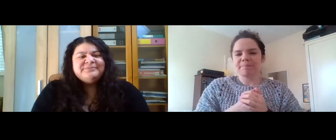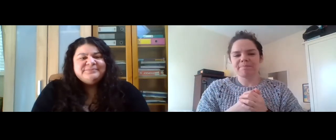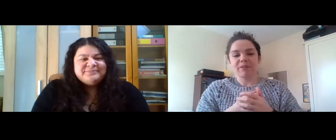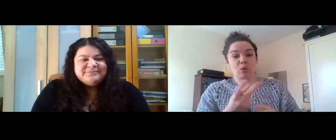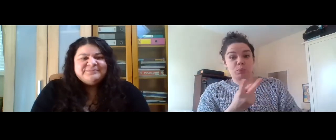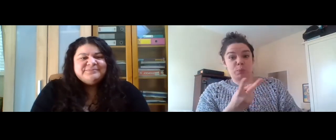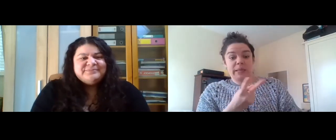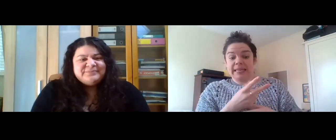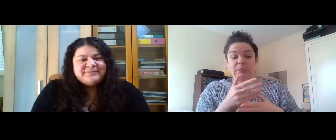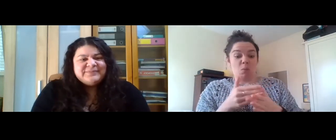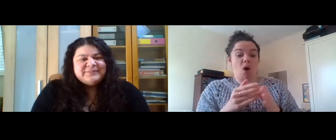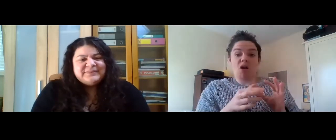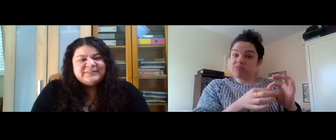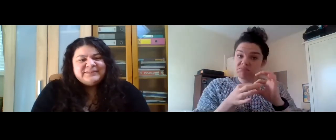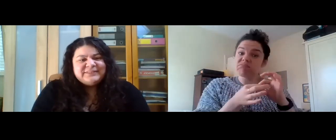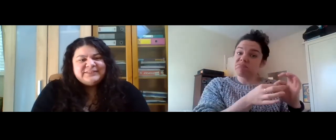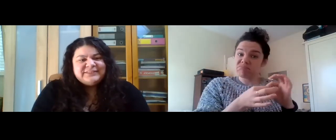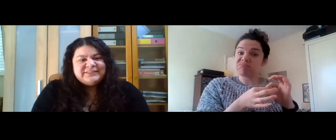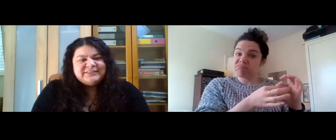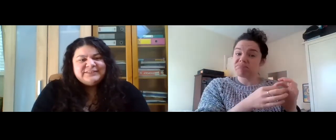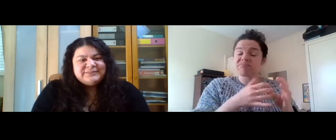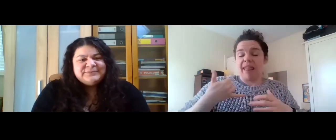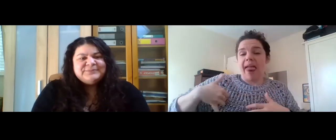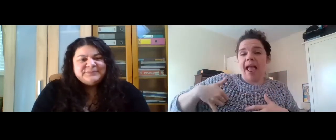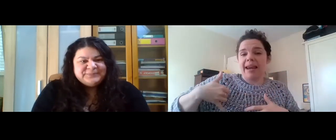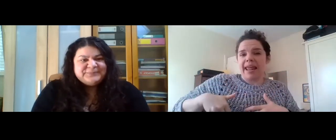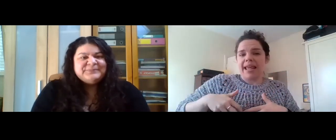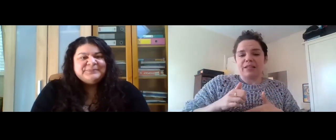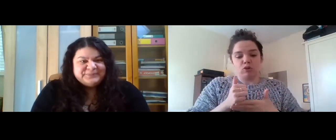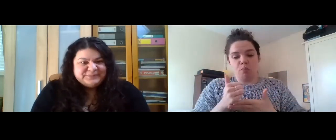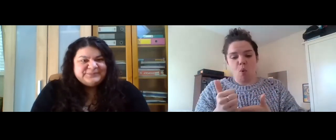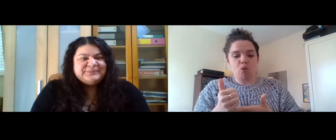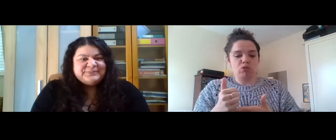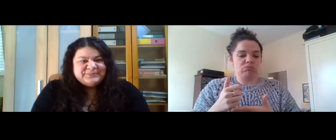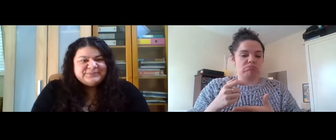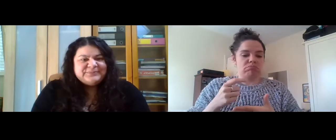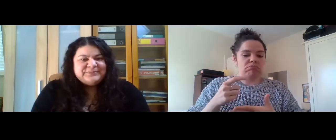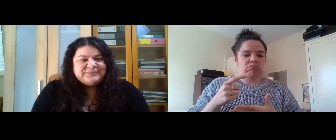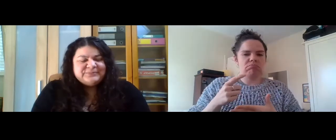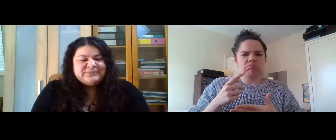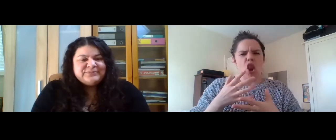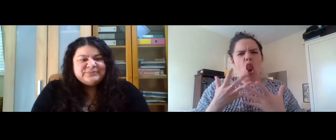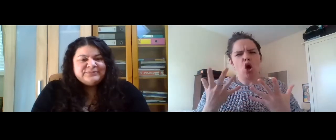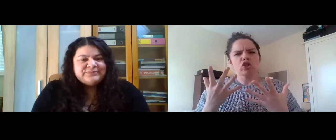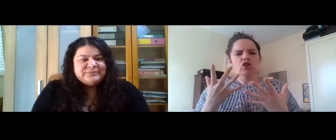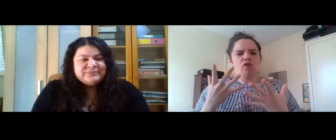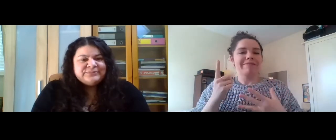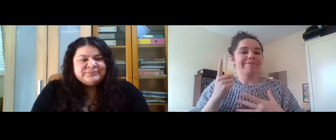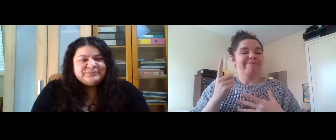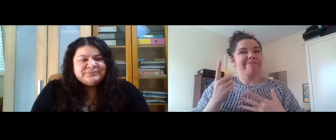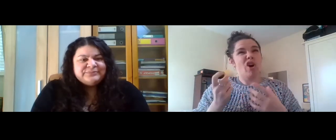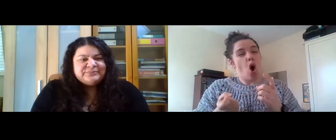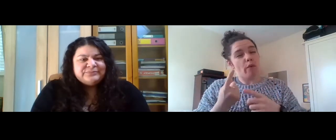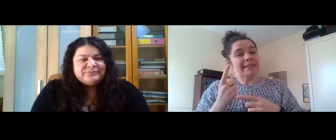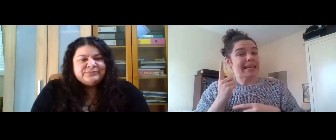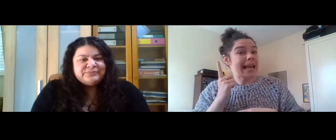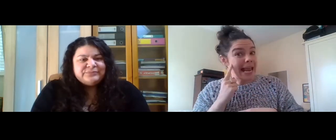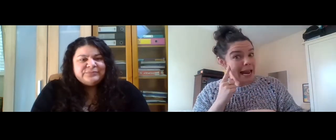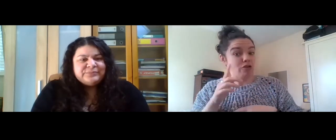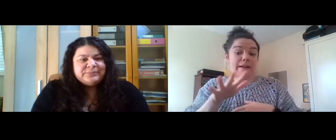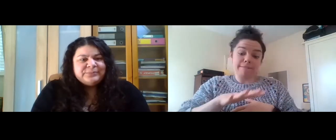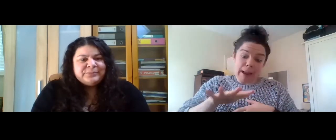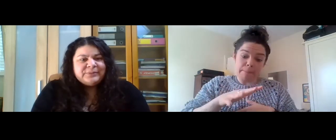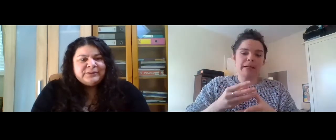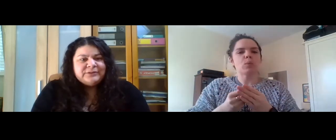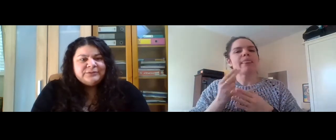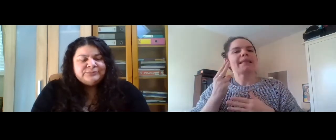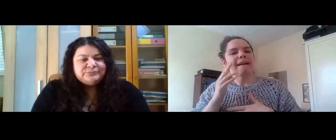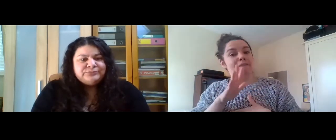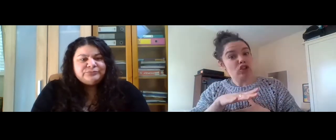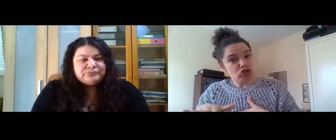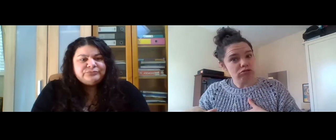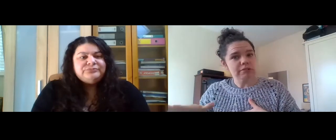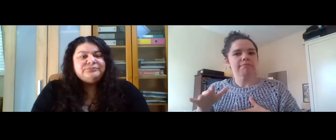We work together closely in Hackney, supporting hearing families and their deaf children.